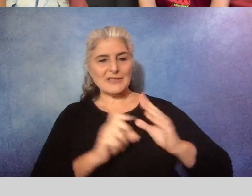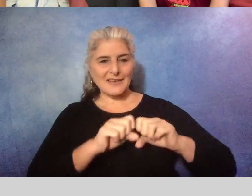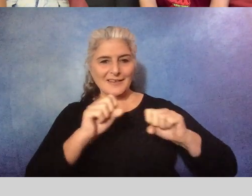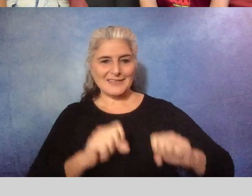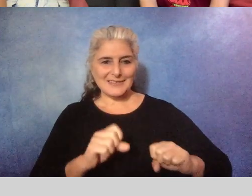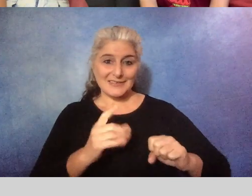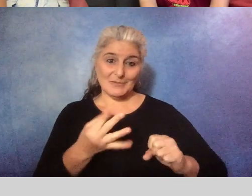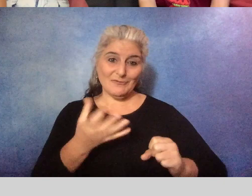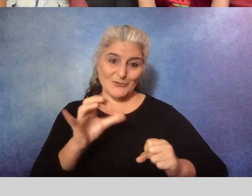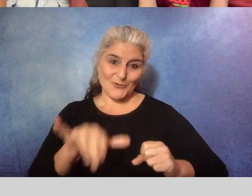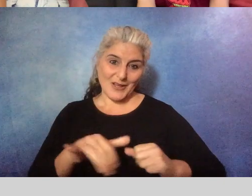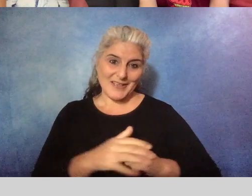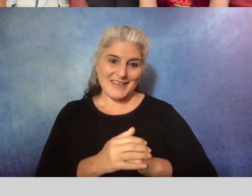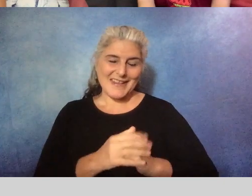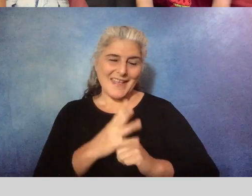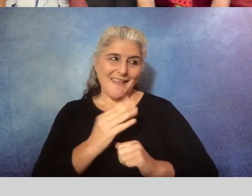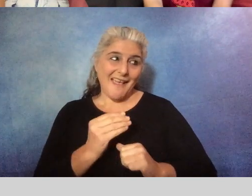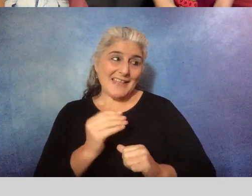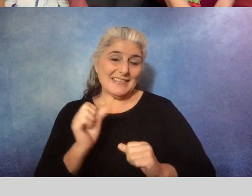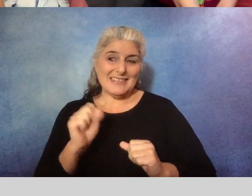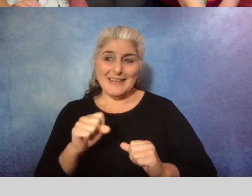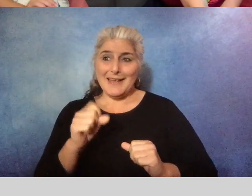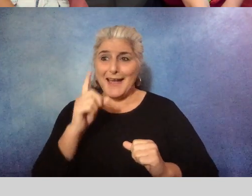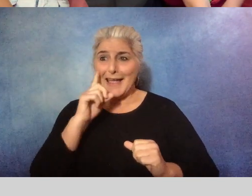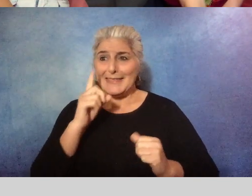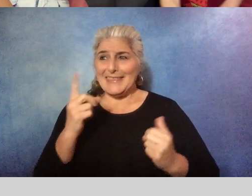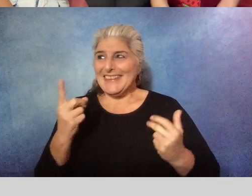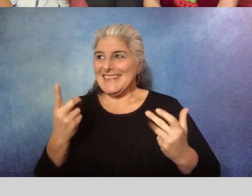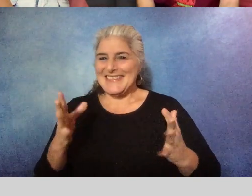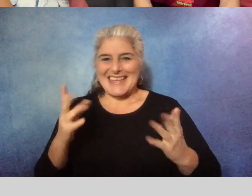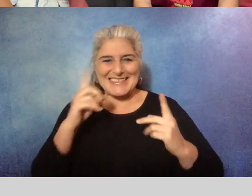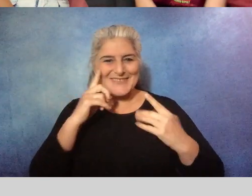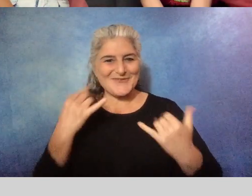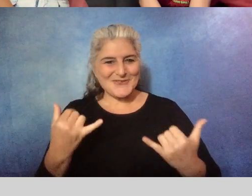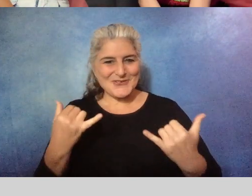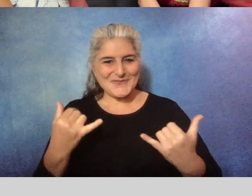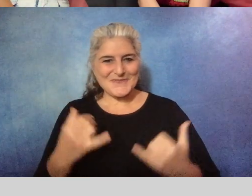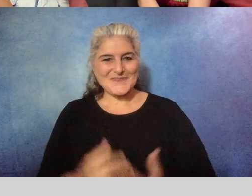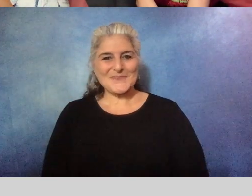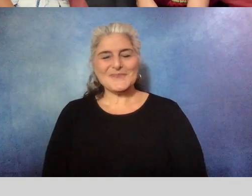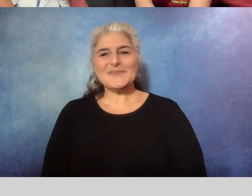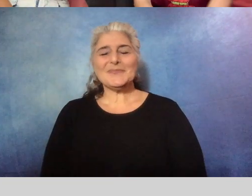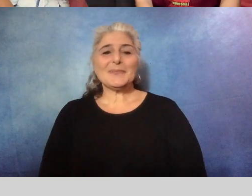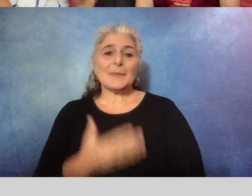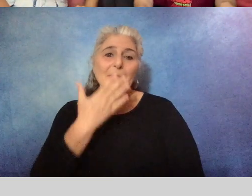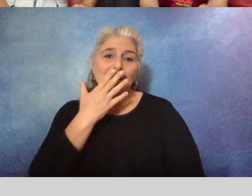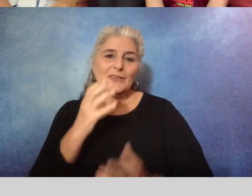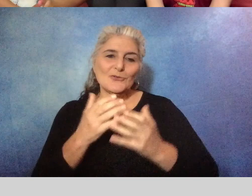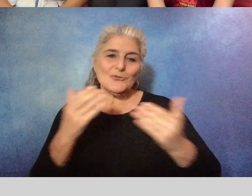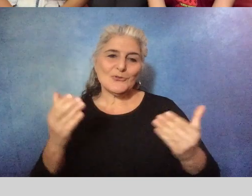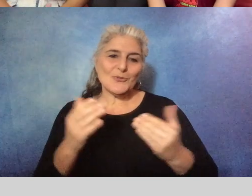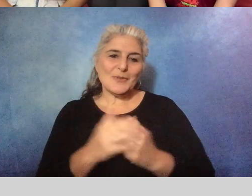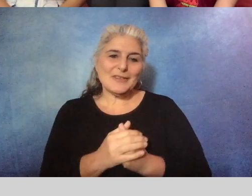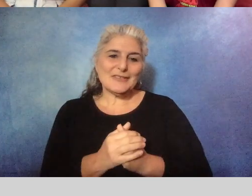And yeah, I think that's it for today. Thank you very much.